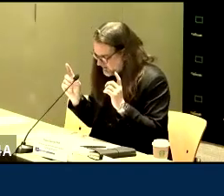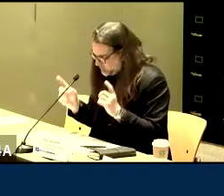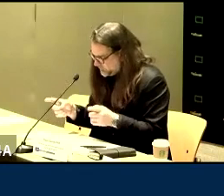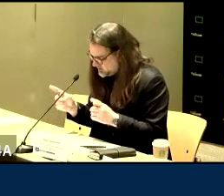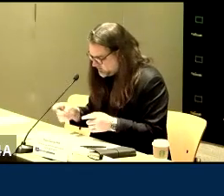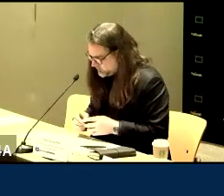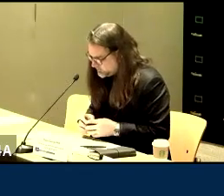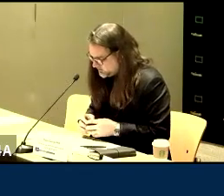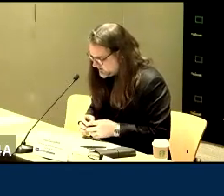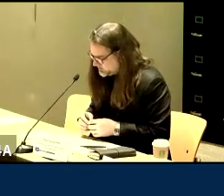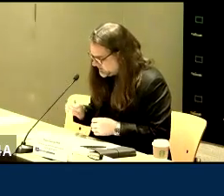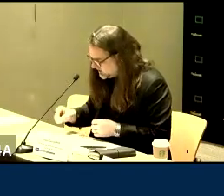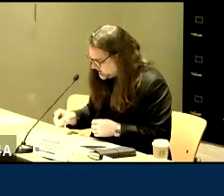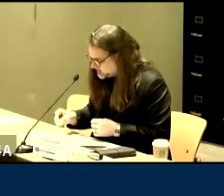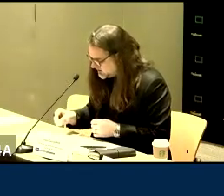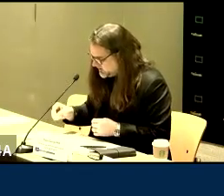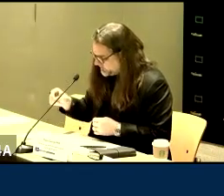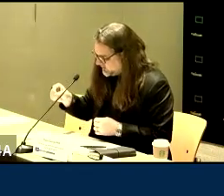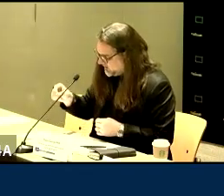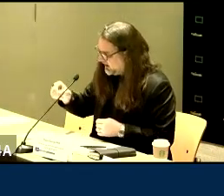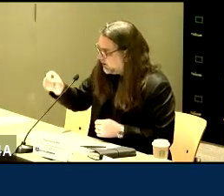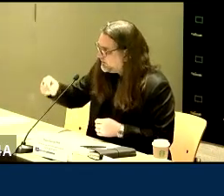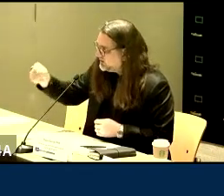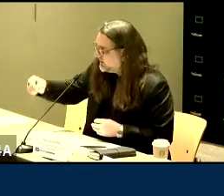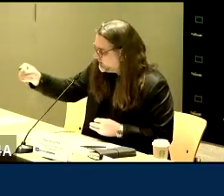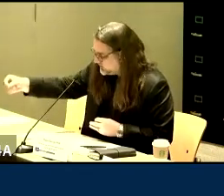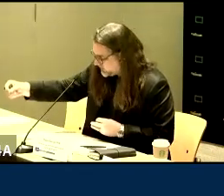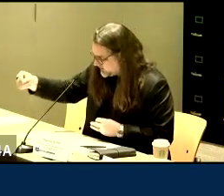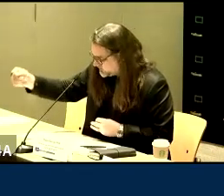And the reason that we were doing that is because helping develop these strategies